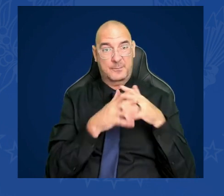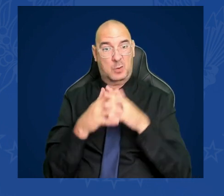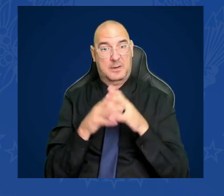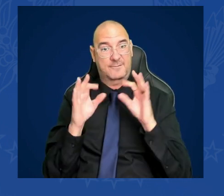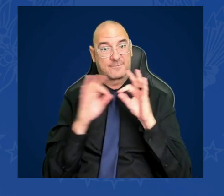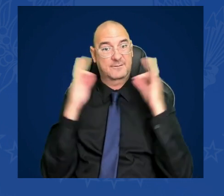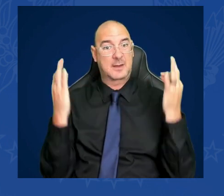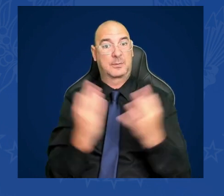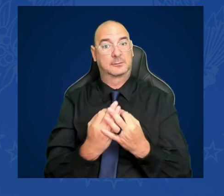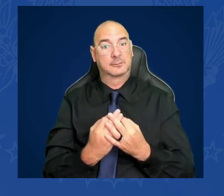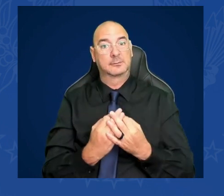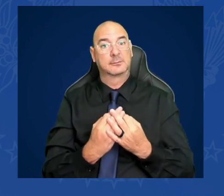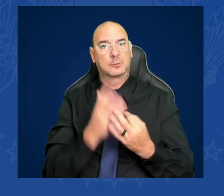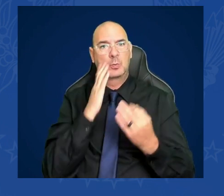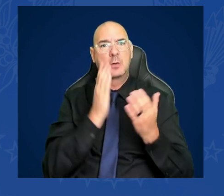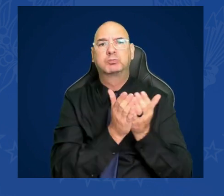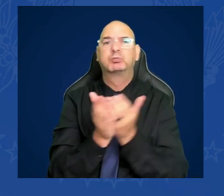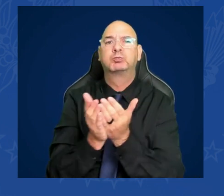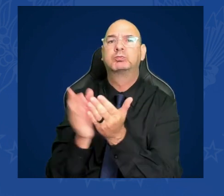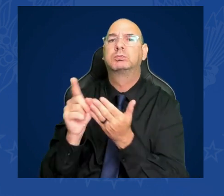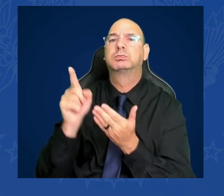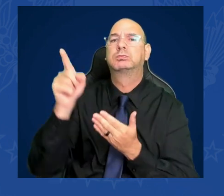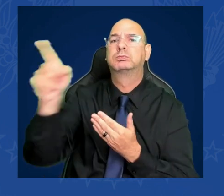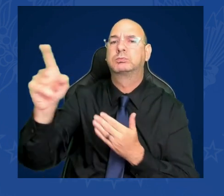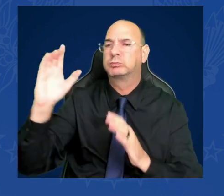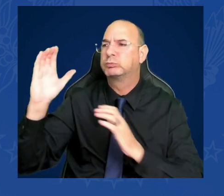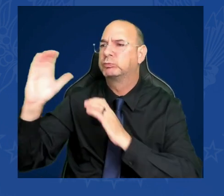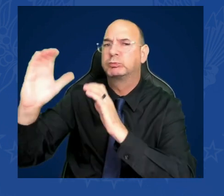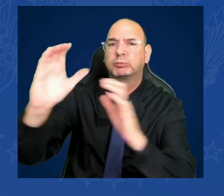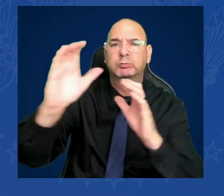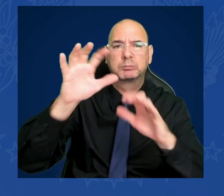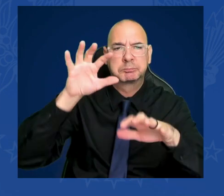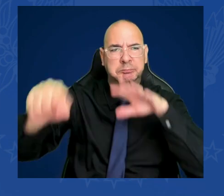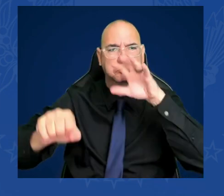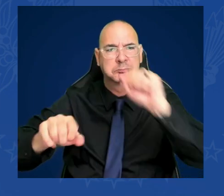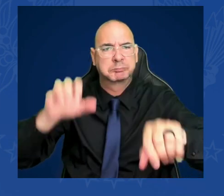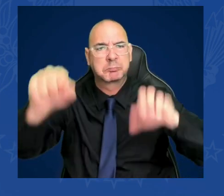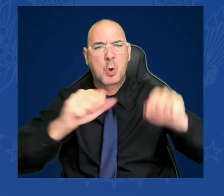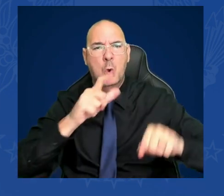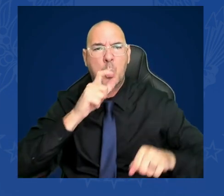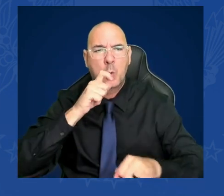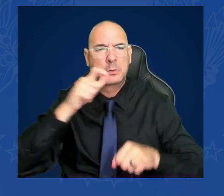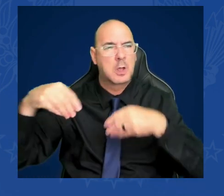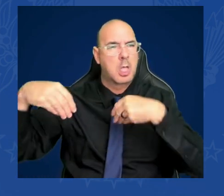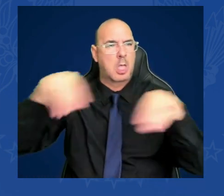looking for drug traffickers, you will help prevent harmful products from reaching our communities.